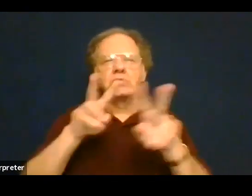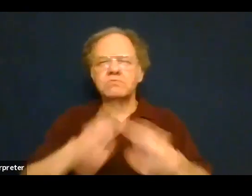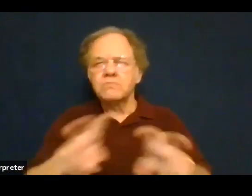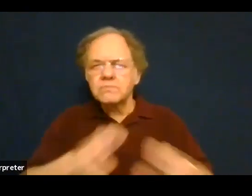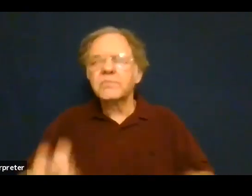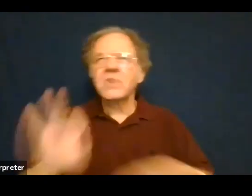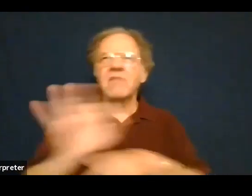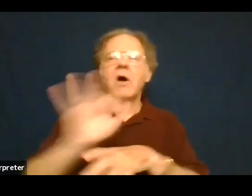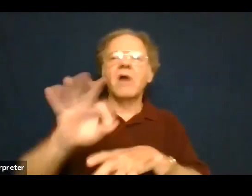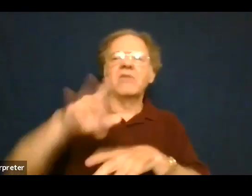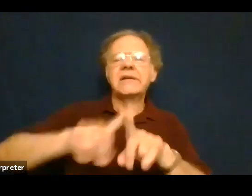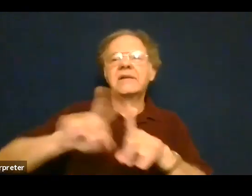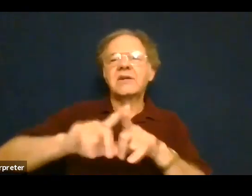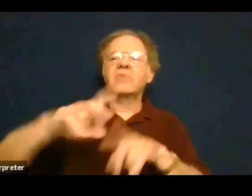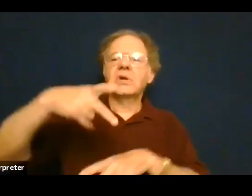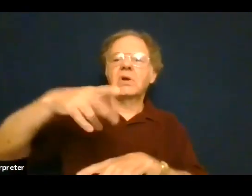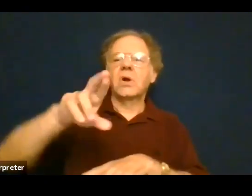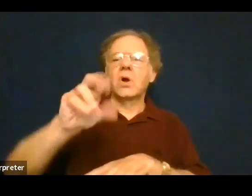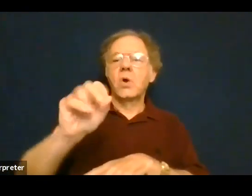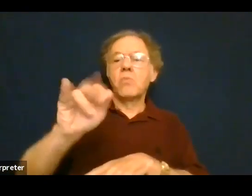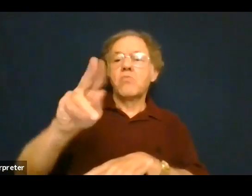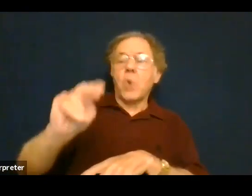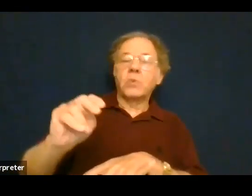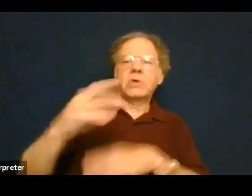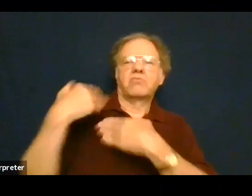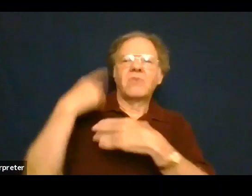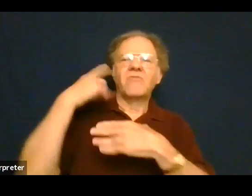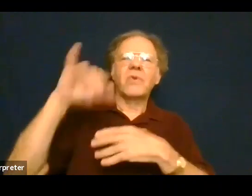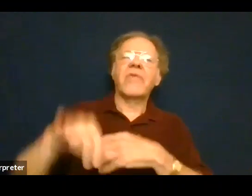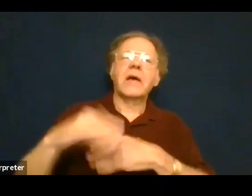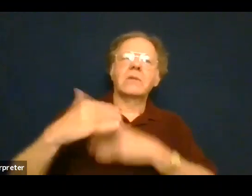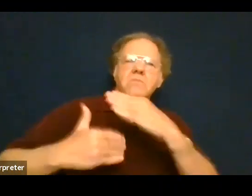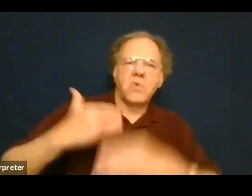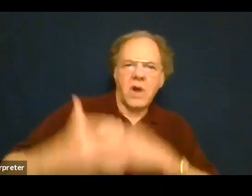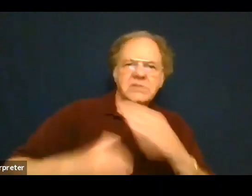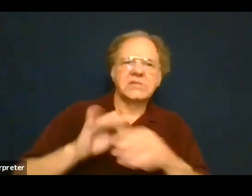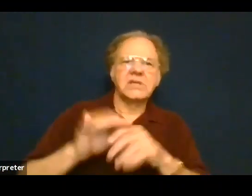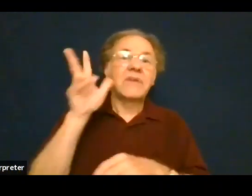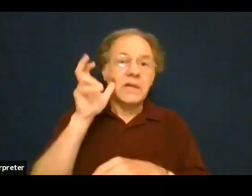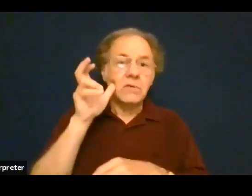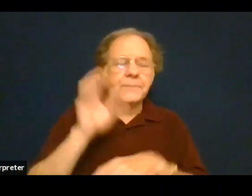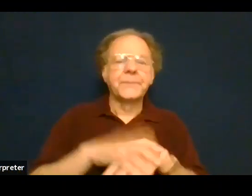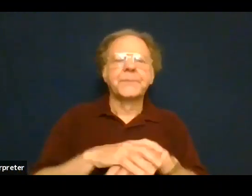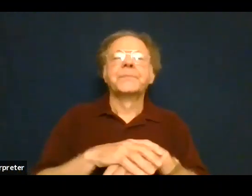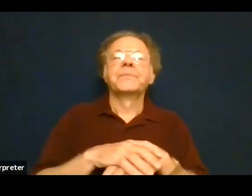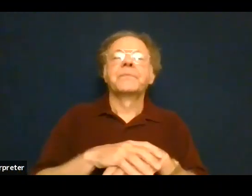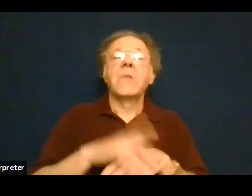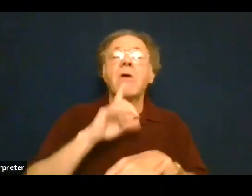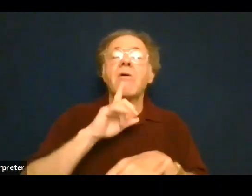that are responsible for this process. Of course, defects in many of them cause Usher syndrome.